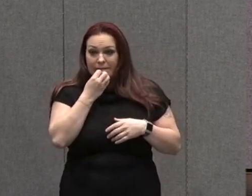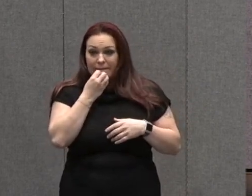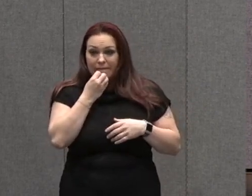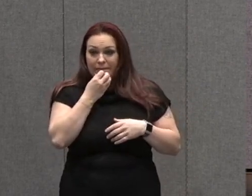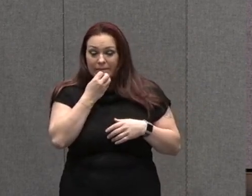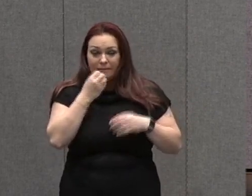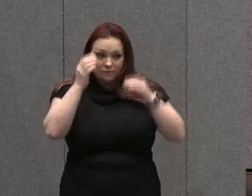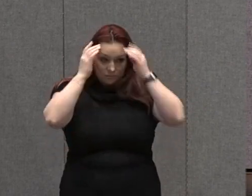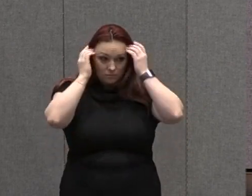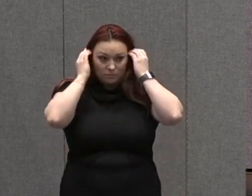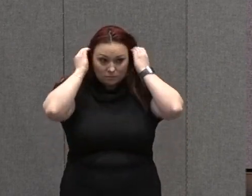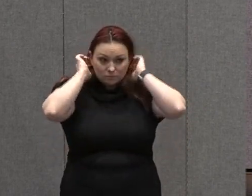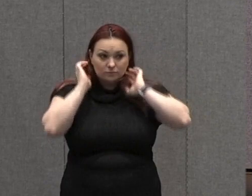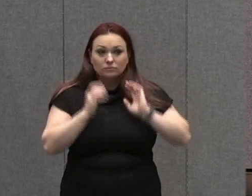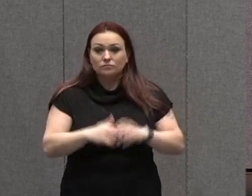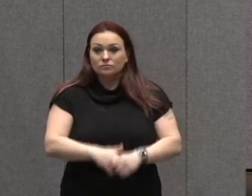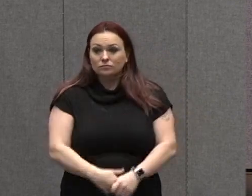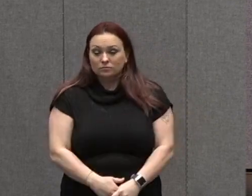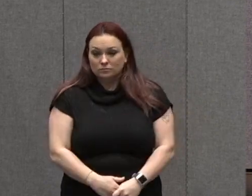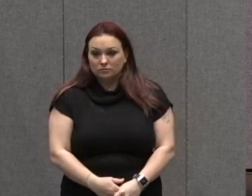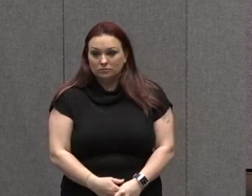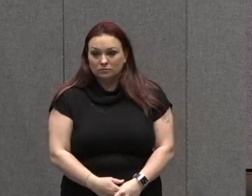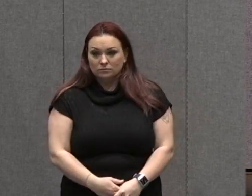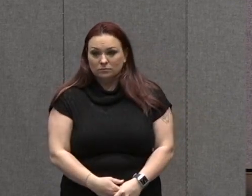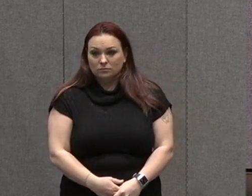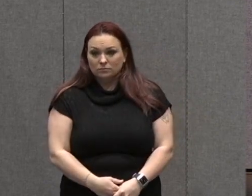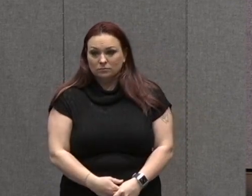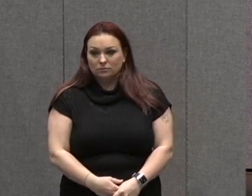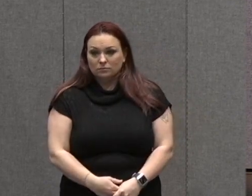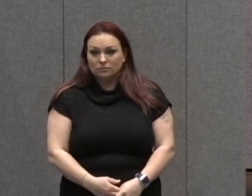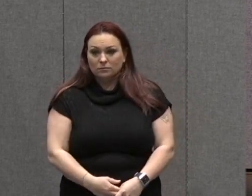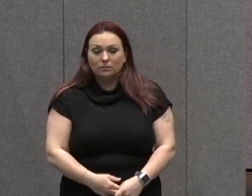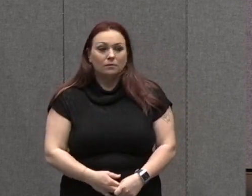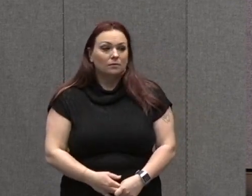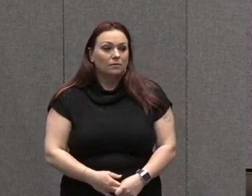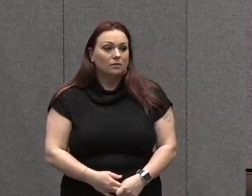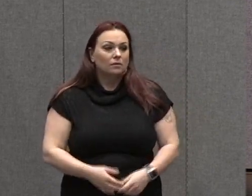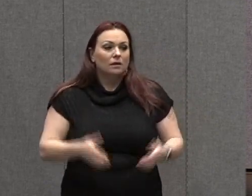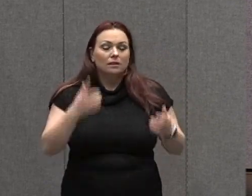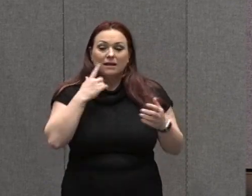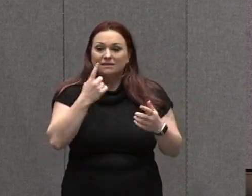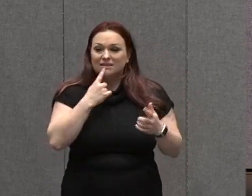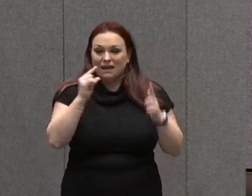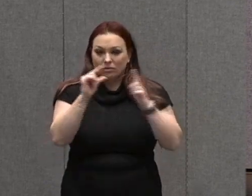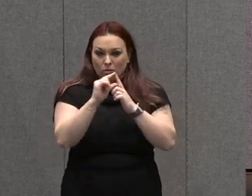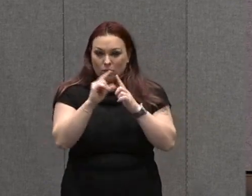Over here? There you go. All right so, let's clap the way the words go while we say the words.